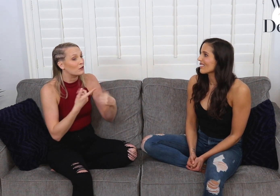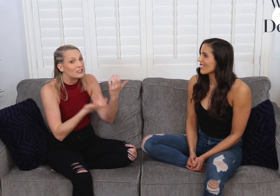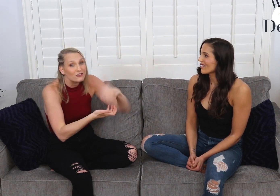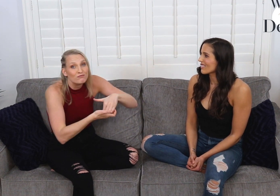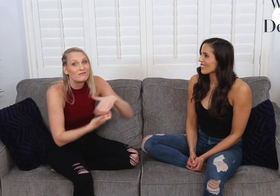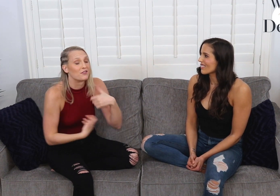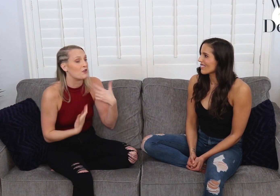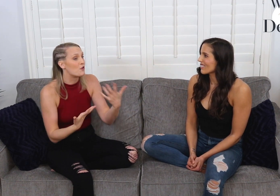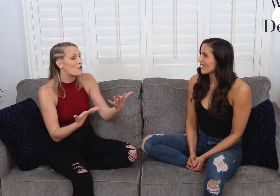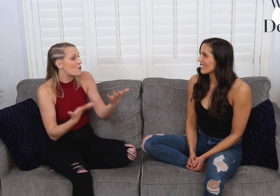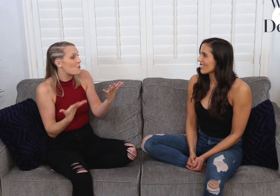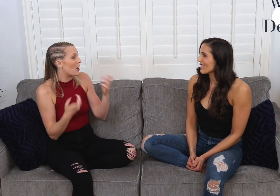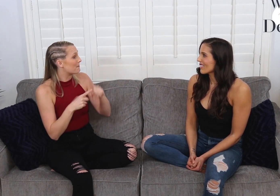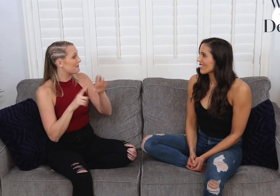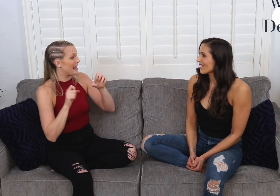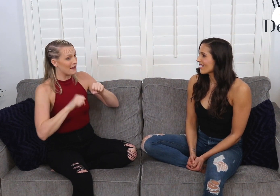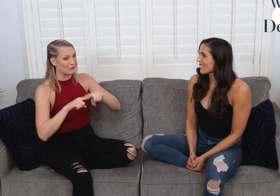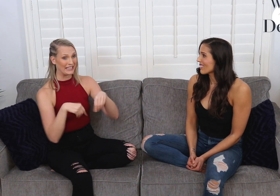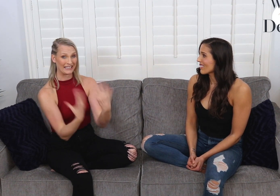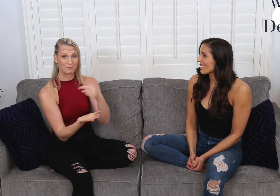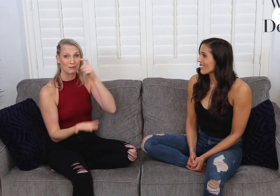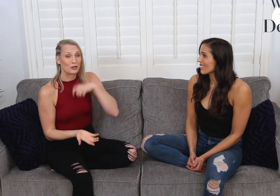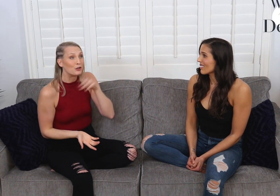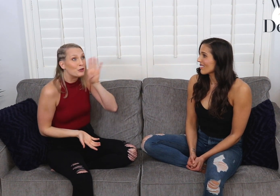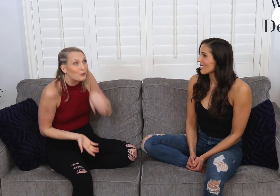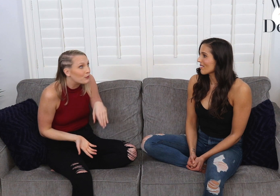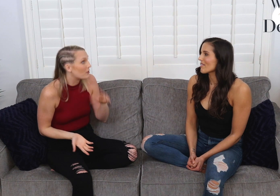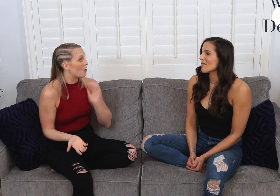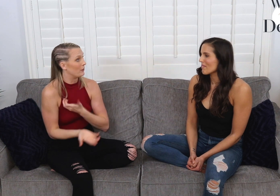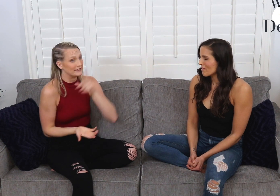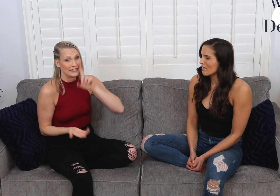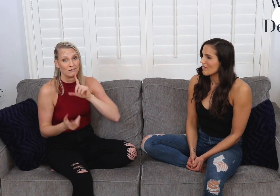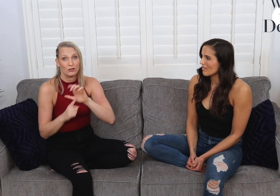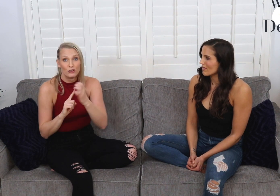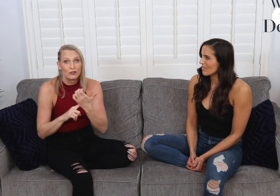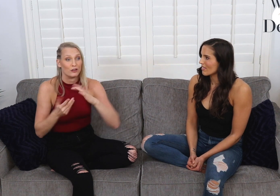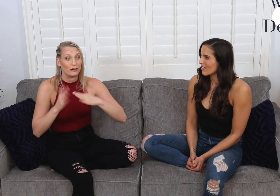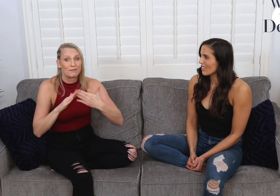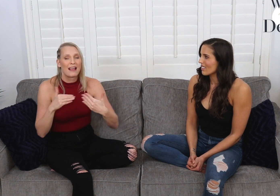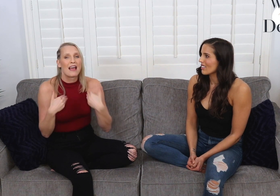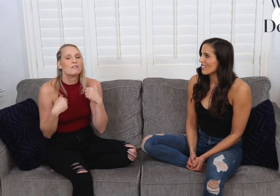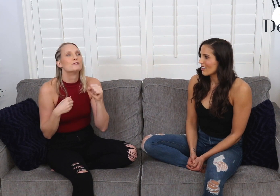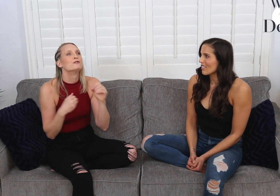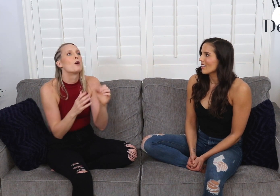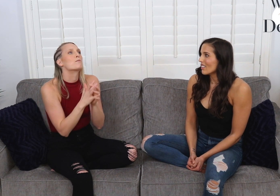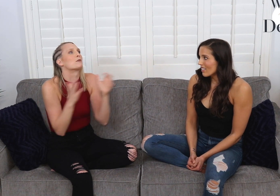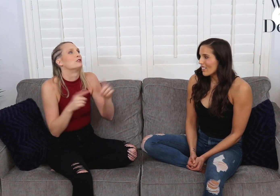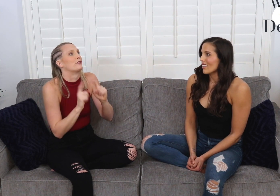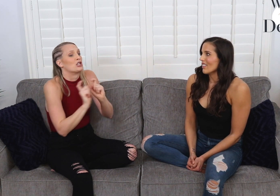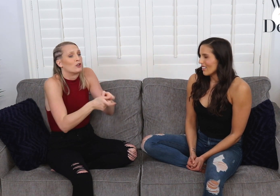I want to build a bridge and be able to give back because I know that our Deaf culture and community has so much